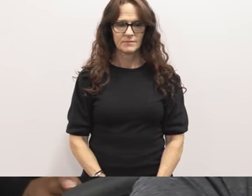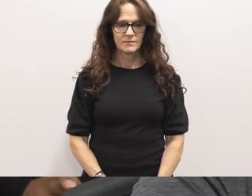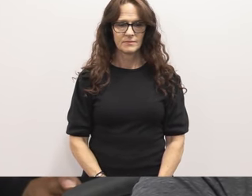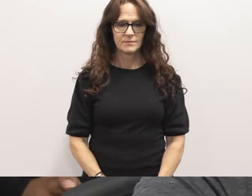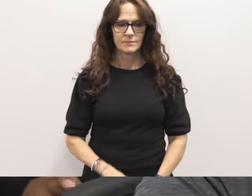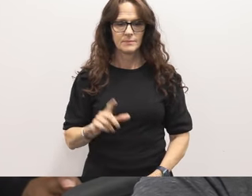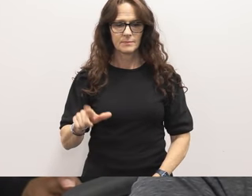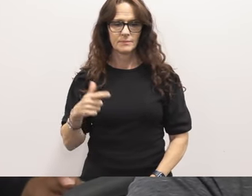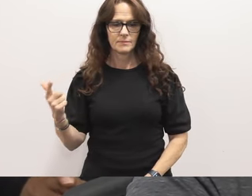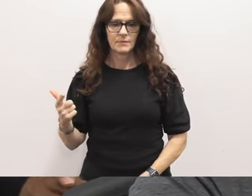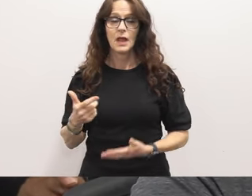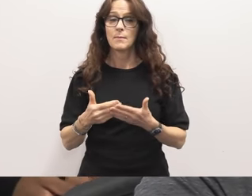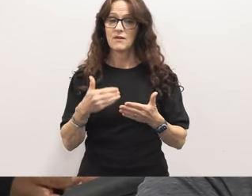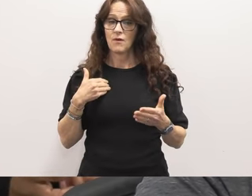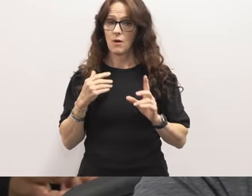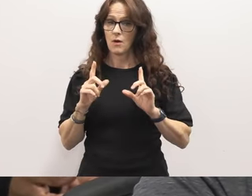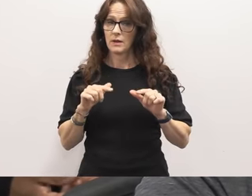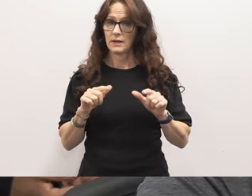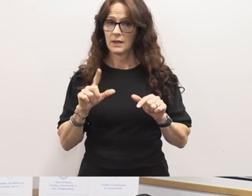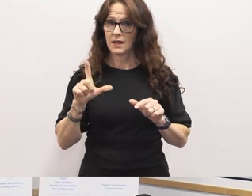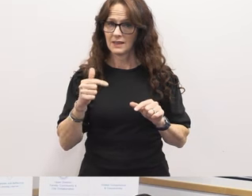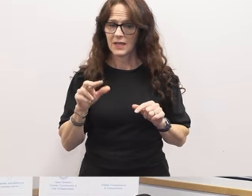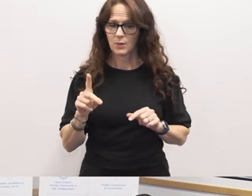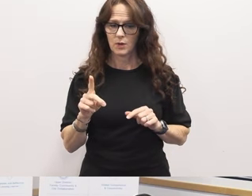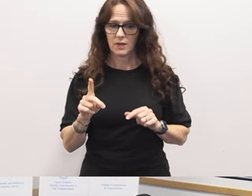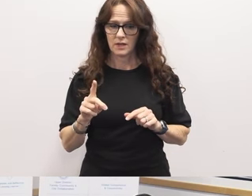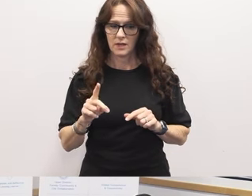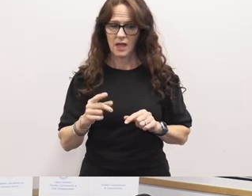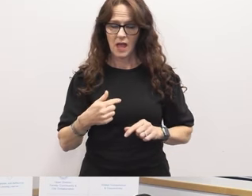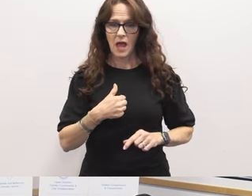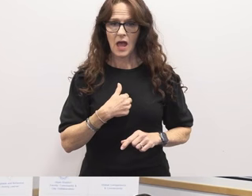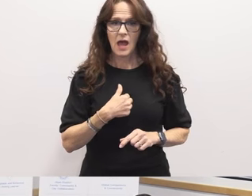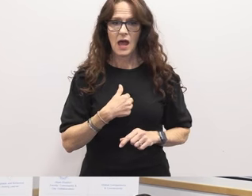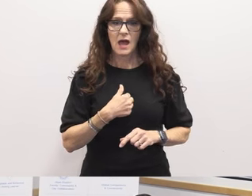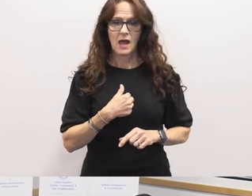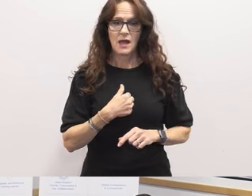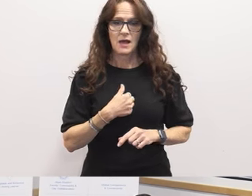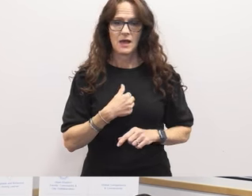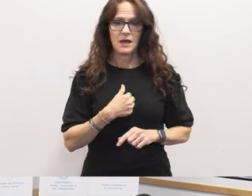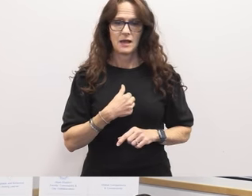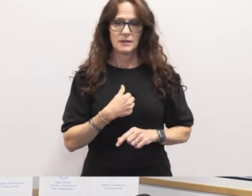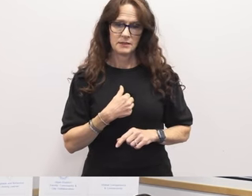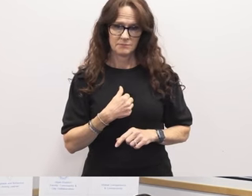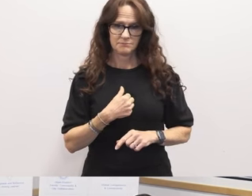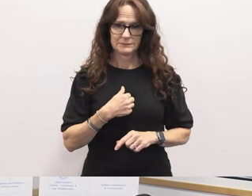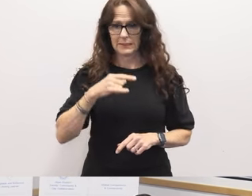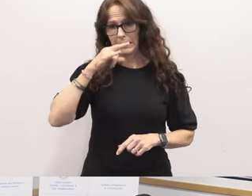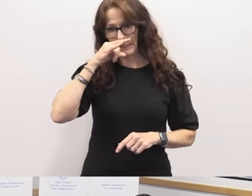[Winston] Before I came to Lakewood High School, I was a kid, let's say that.